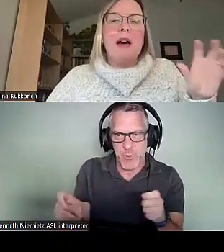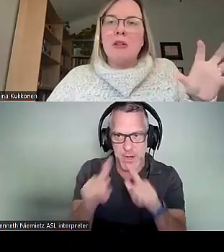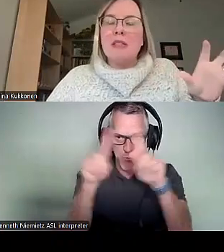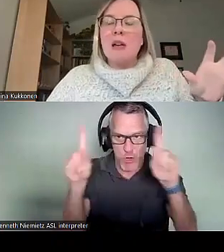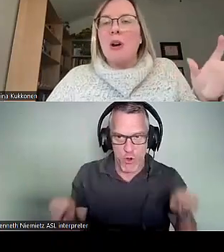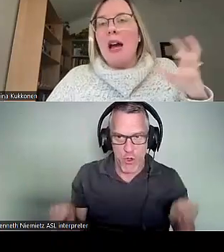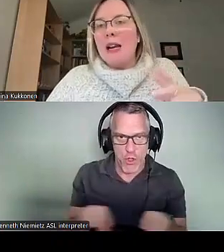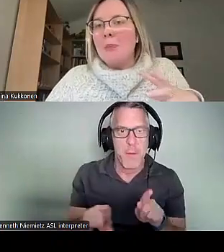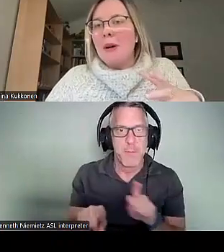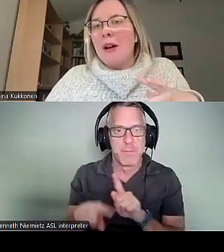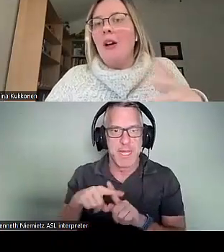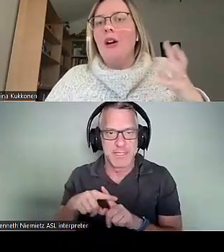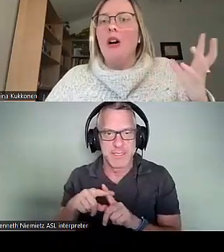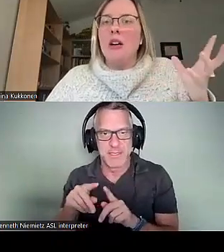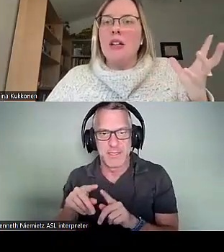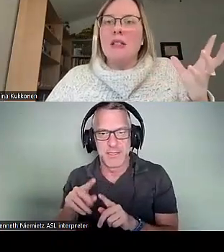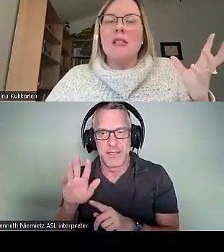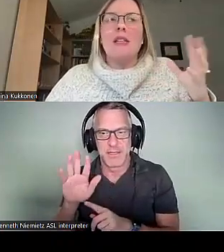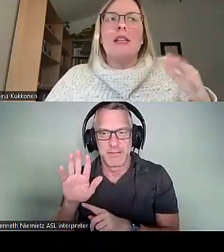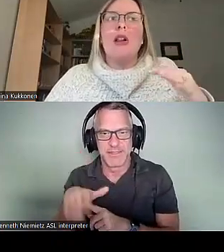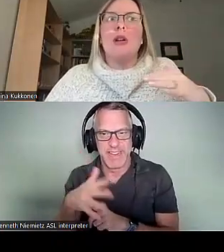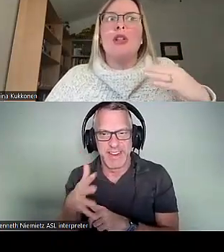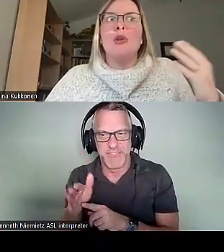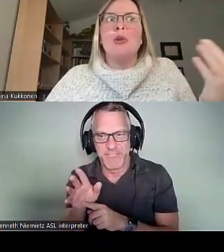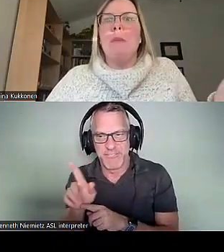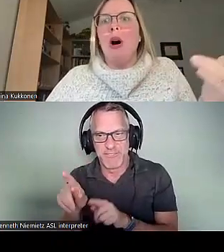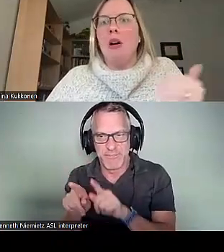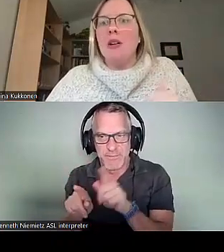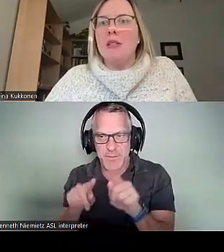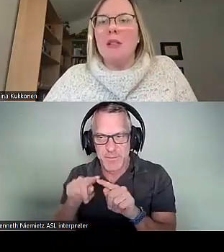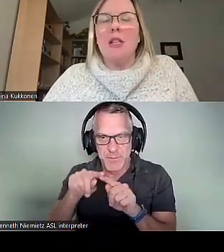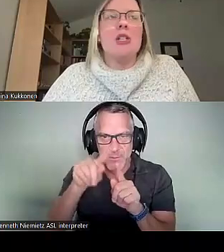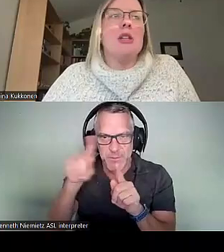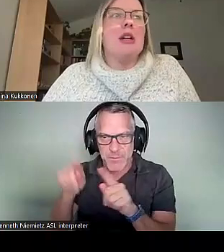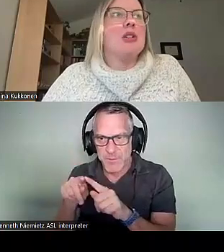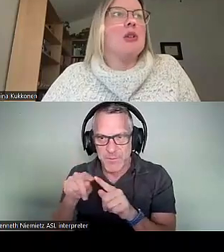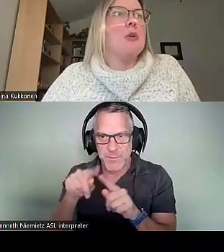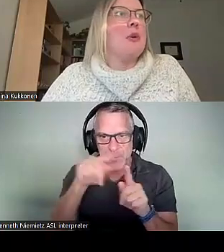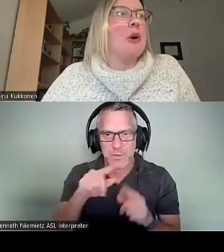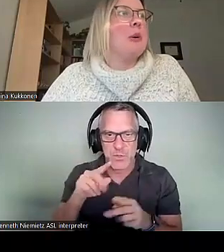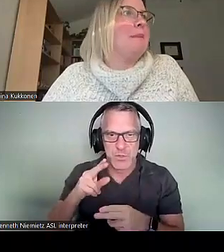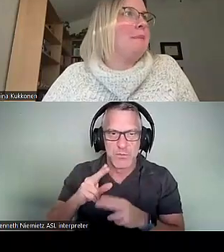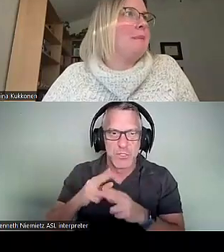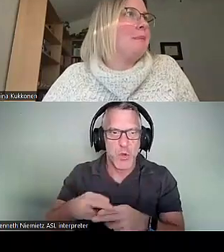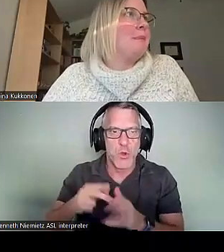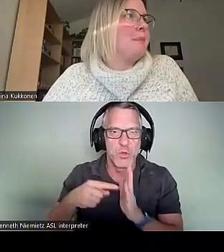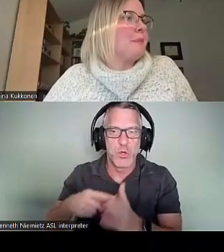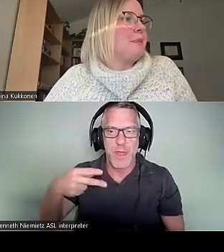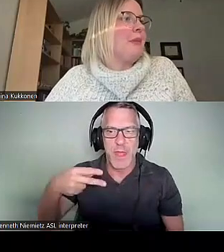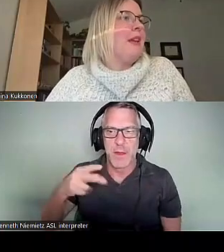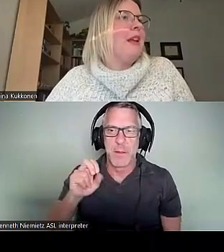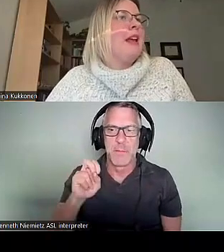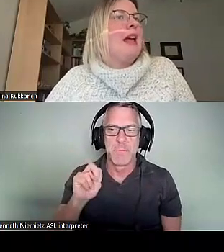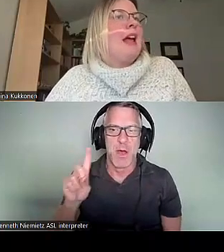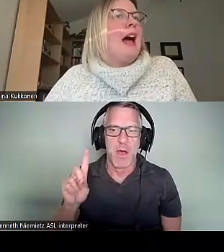petals that were added by audiences in the gallery to that pond installation that I showed before.